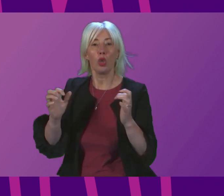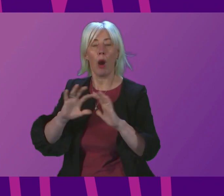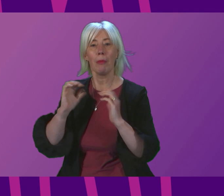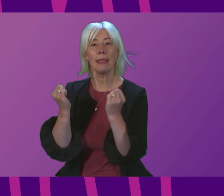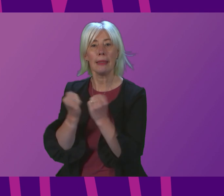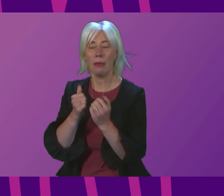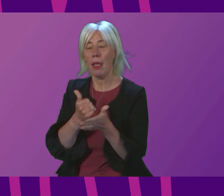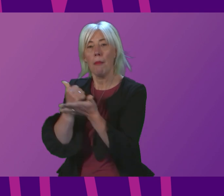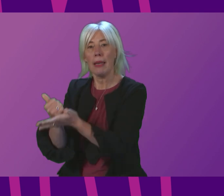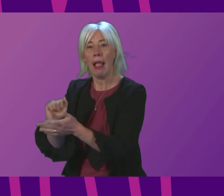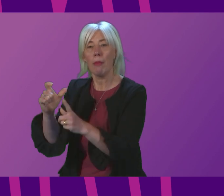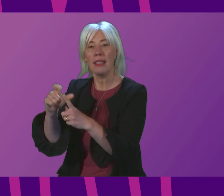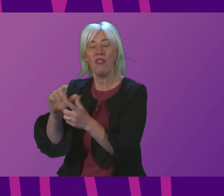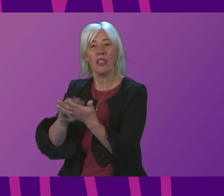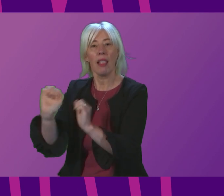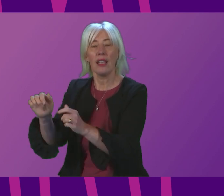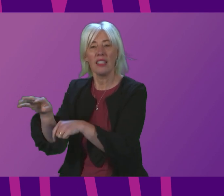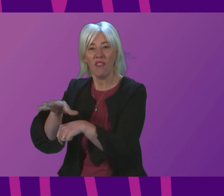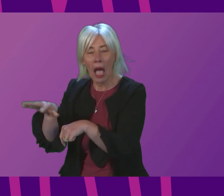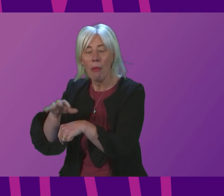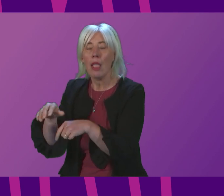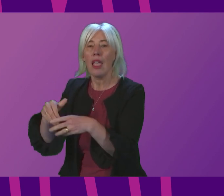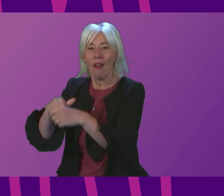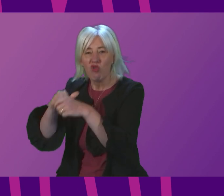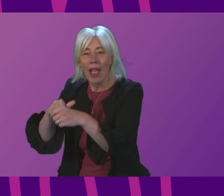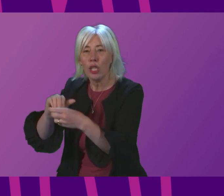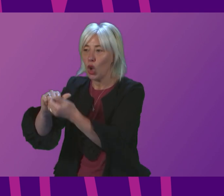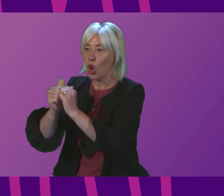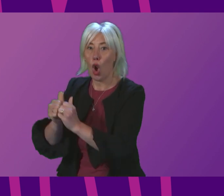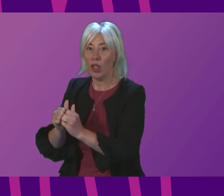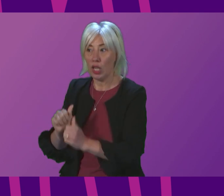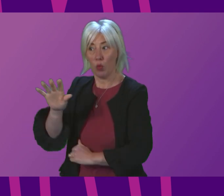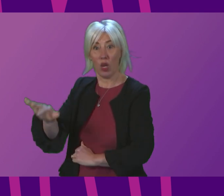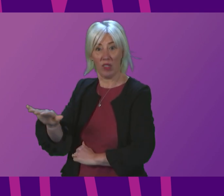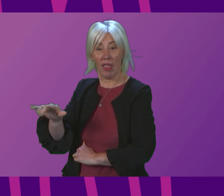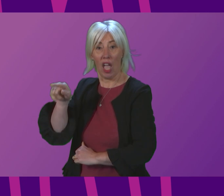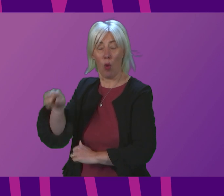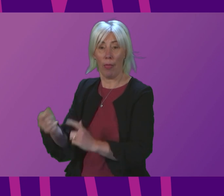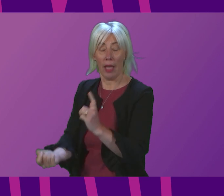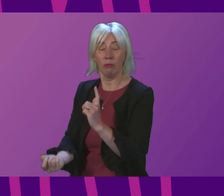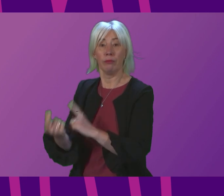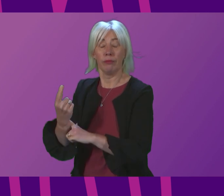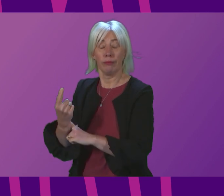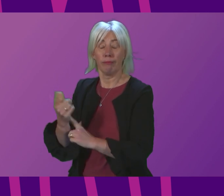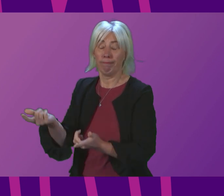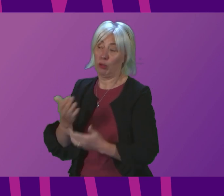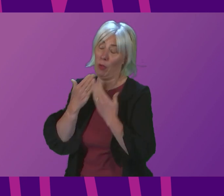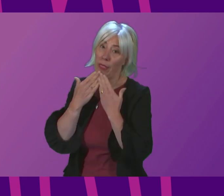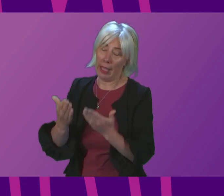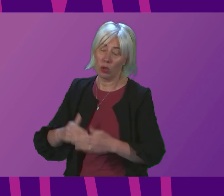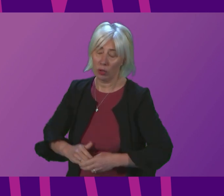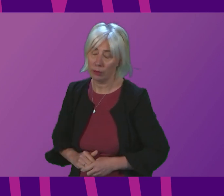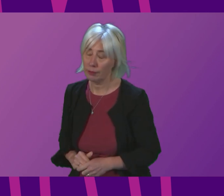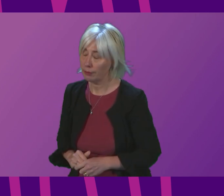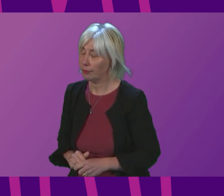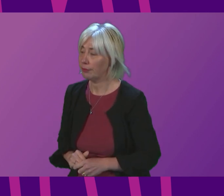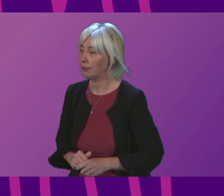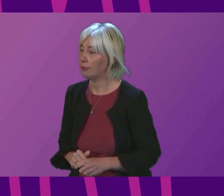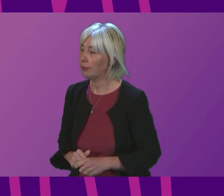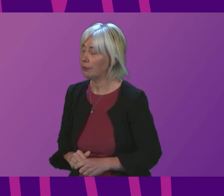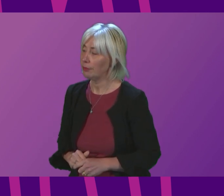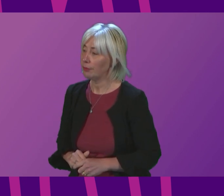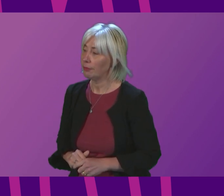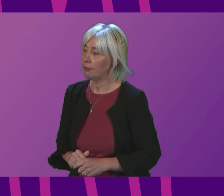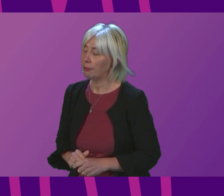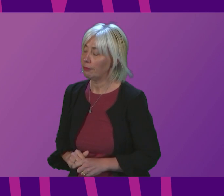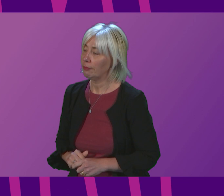not only David’s family, but his friends and colleagues who were with him when this